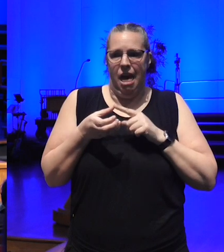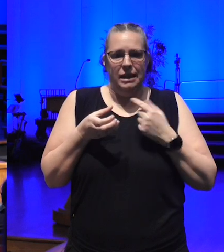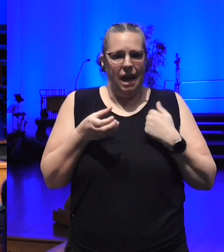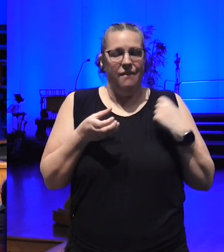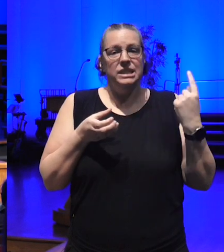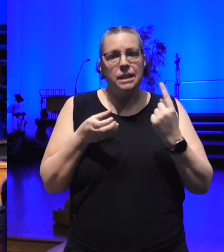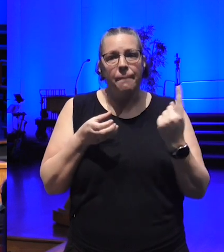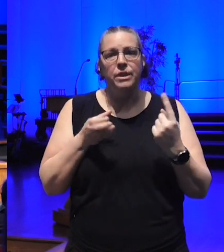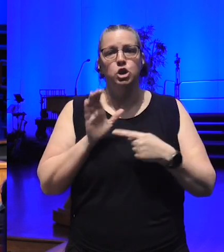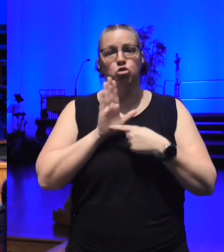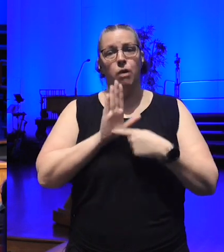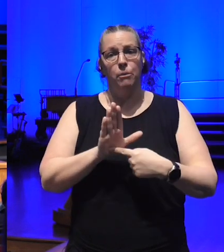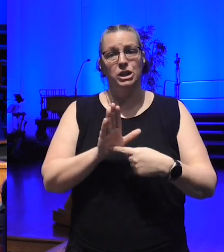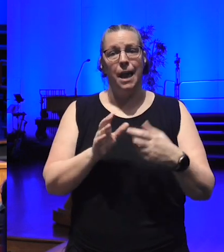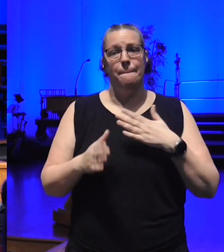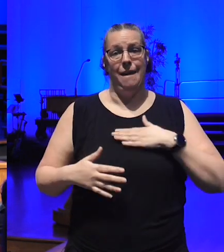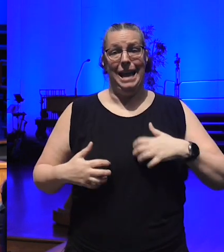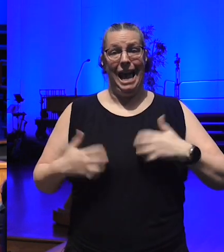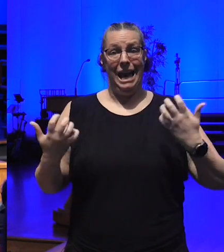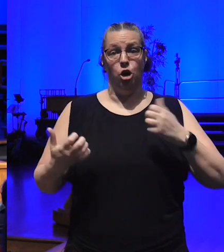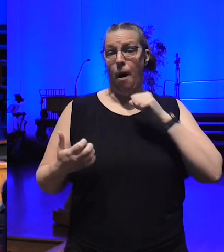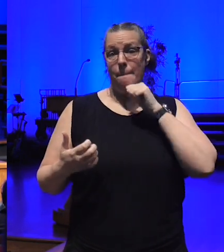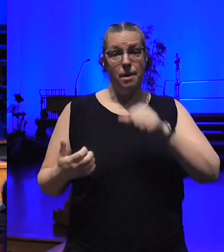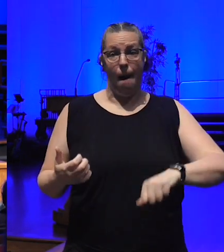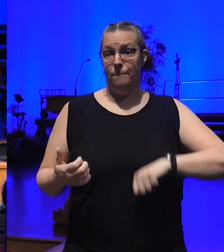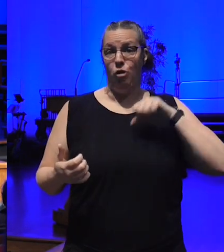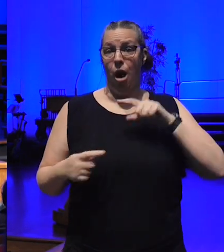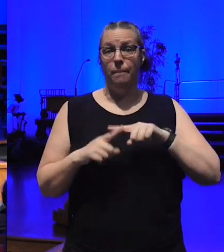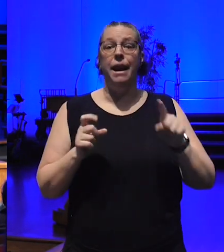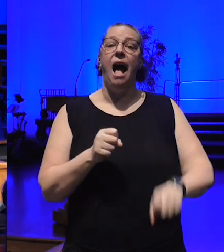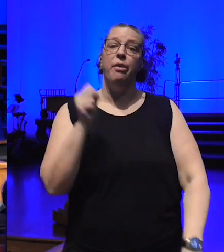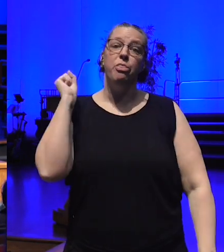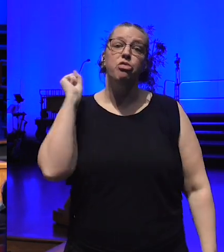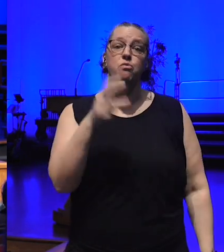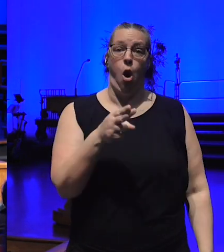to represent this anger and I'm not proud of it but I throw it across the room and it shatters